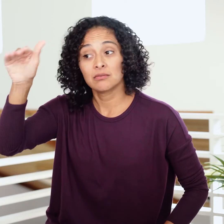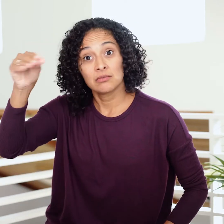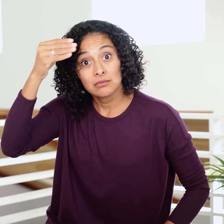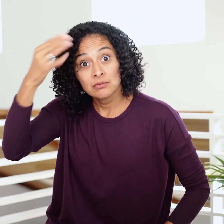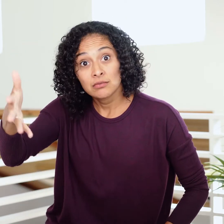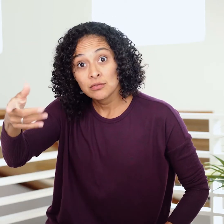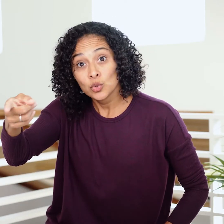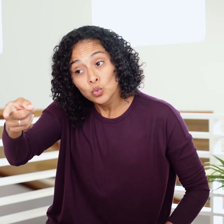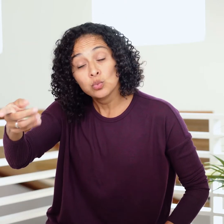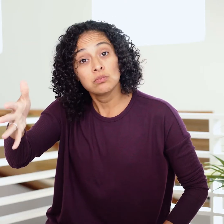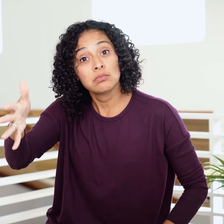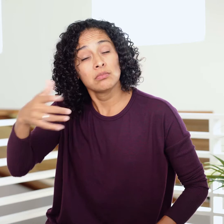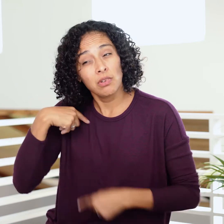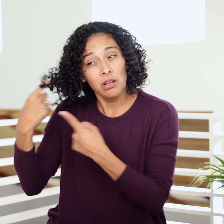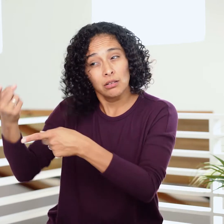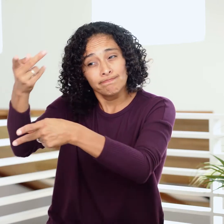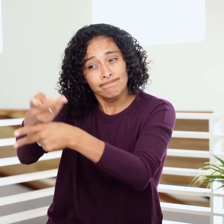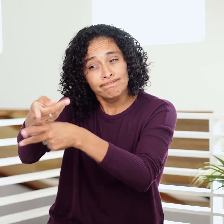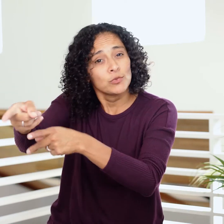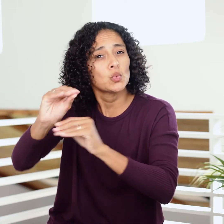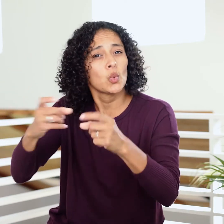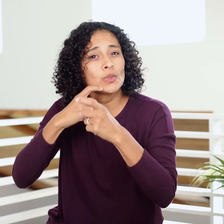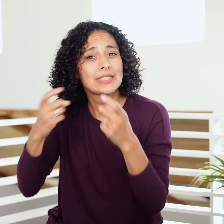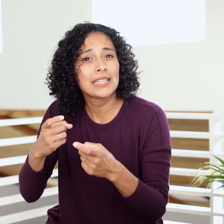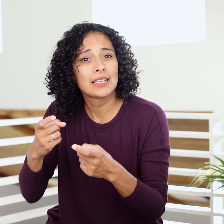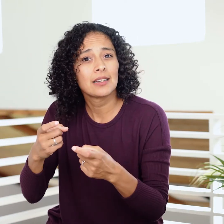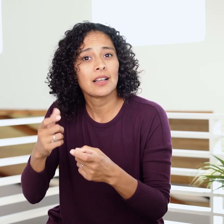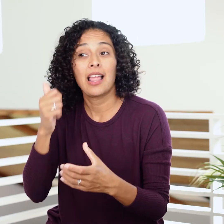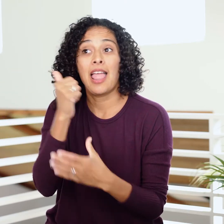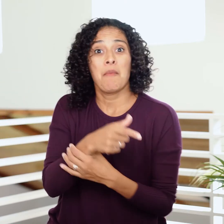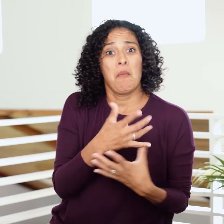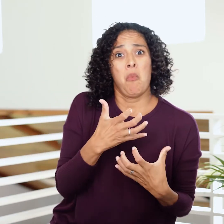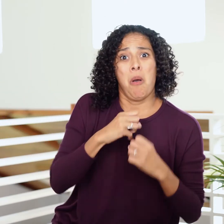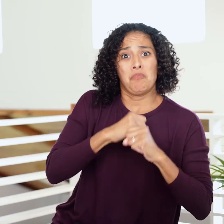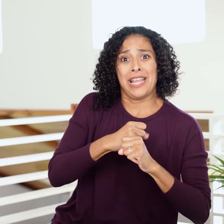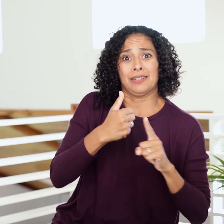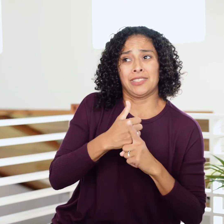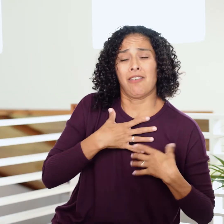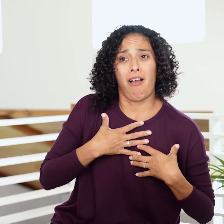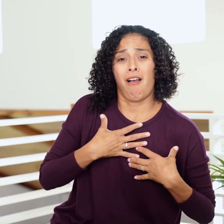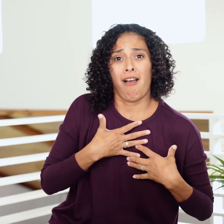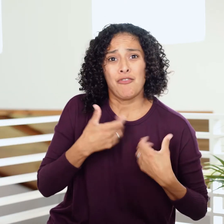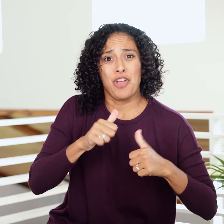and telling him He kept him from sinning! Abe keeps making plans to protect himself and Sarah,